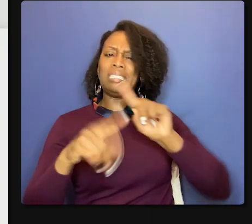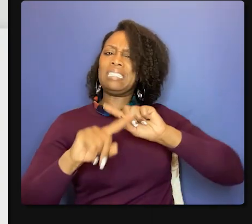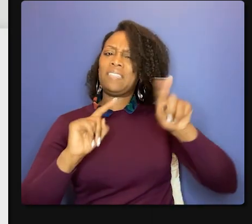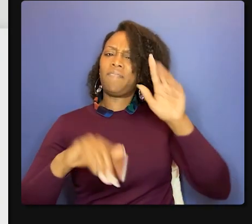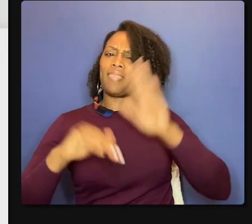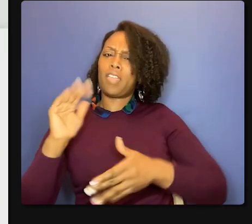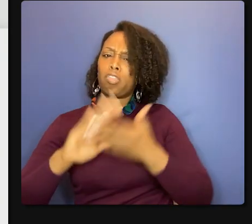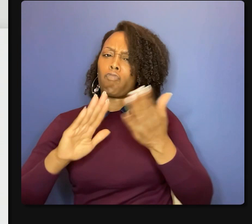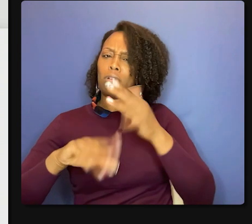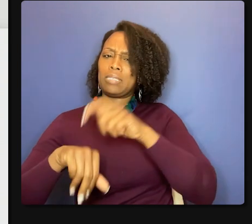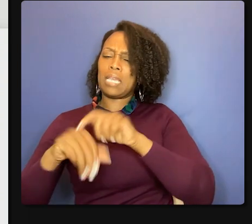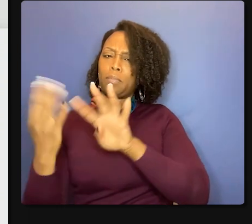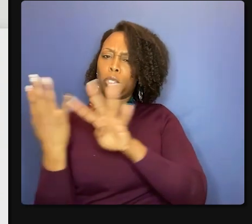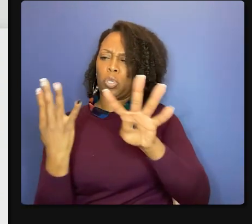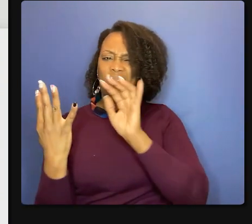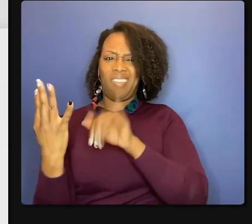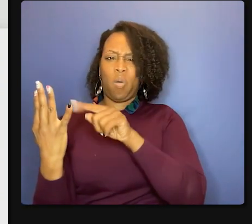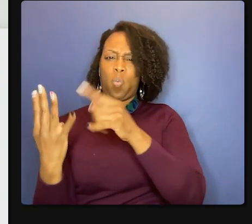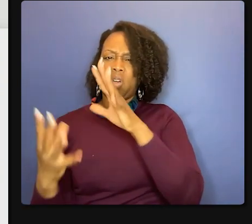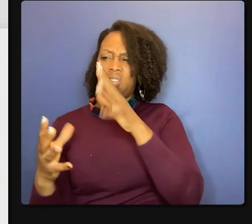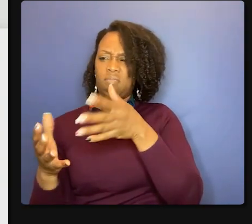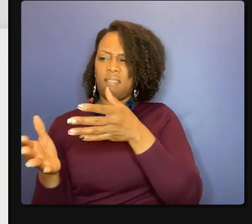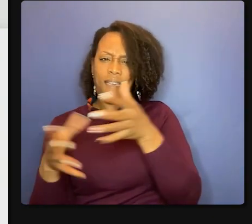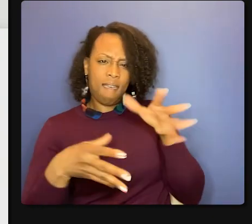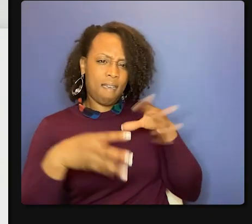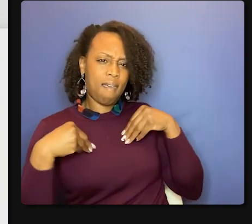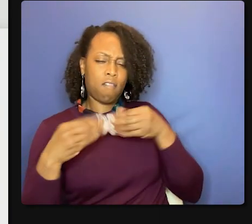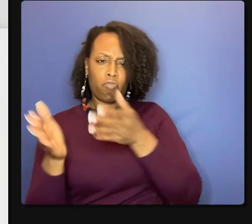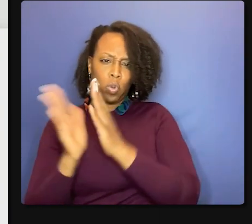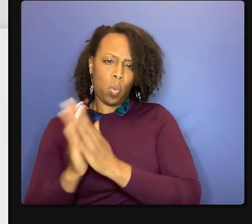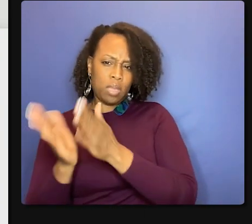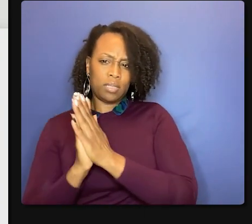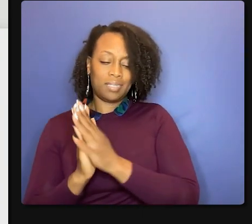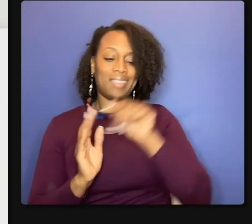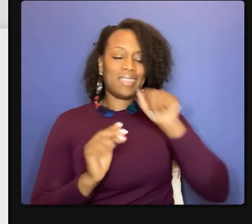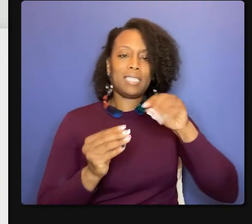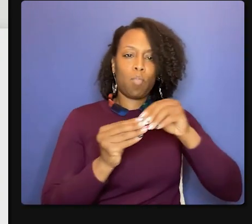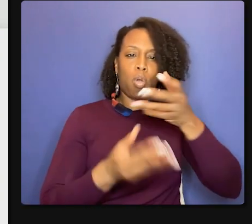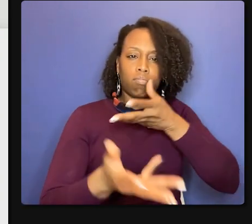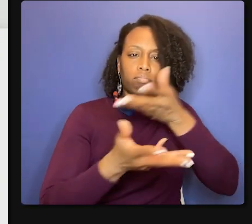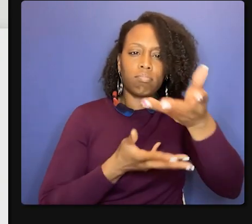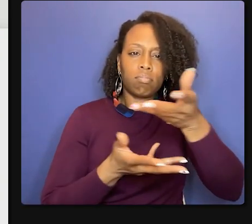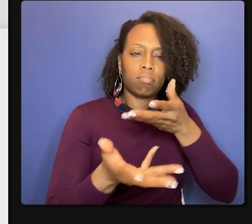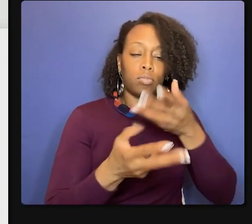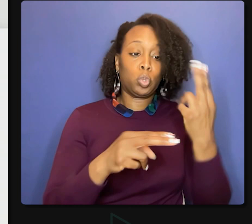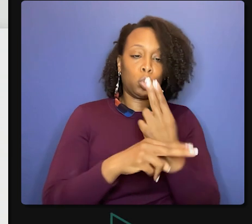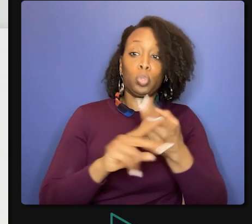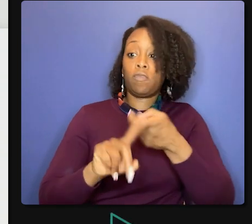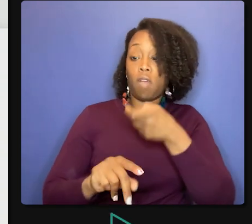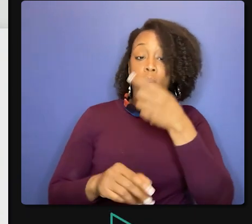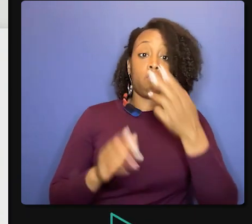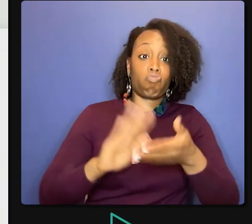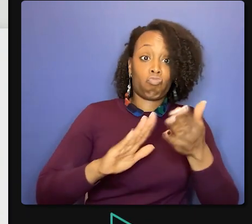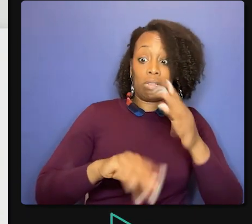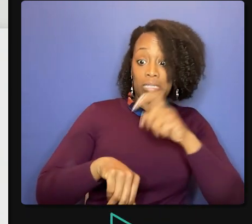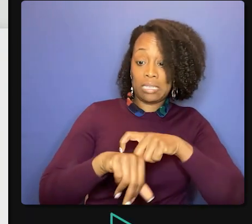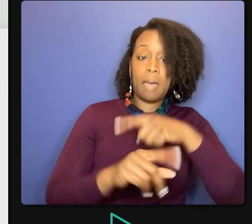it's different than the runtime queue that I was referring to that takes requests. This is an interactive component. And it's used by the runtime